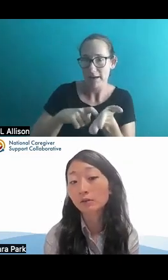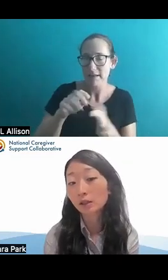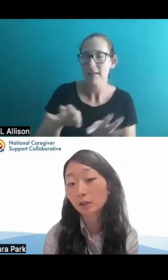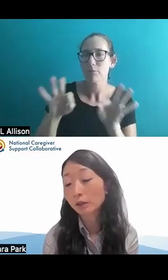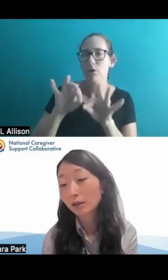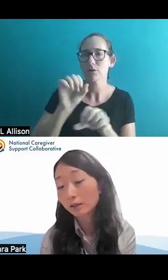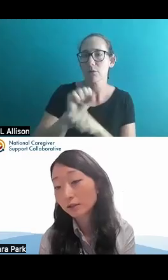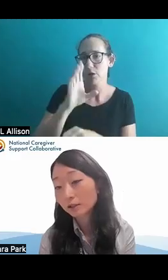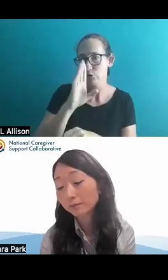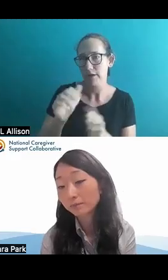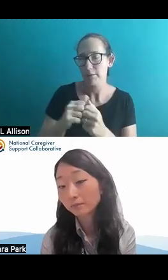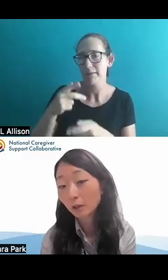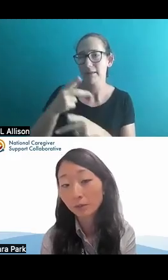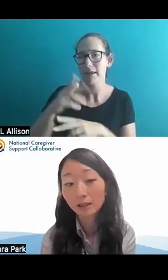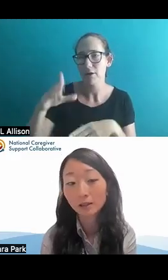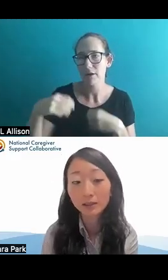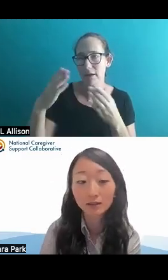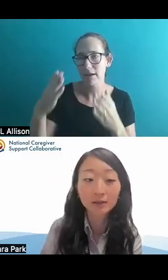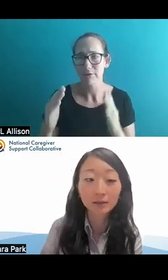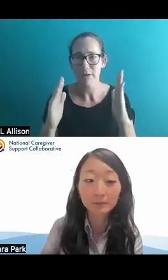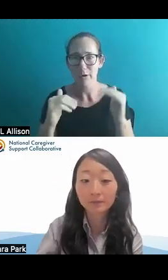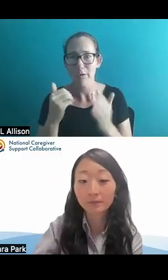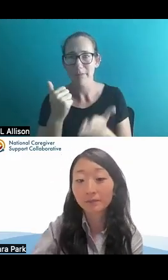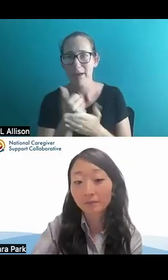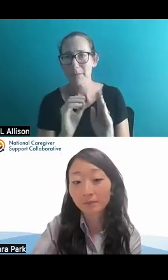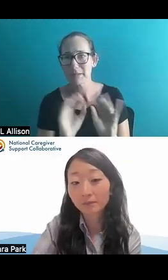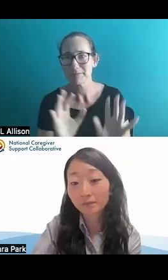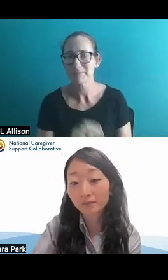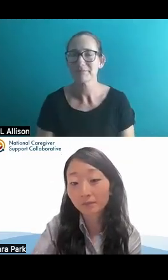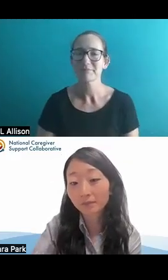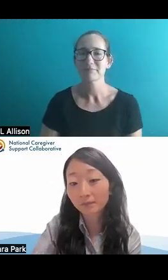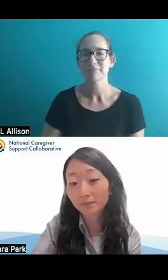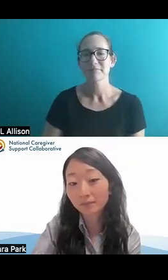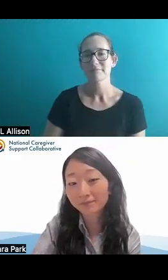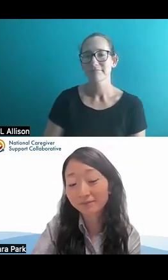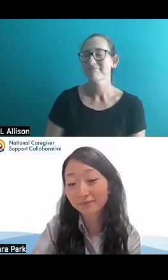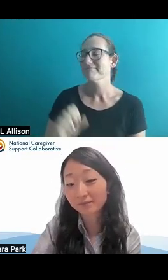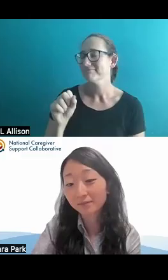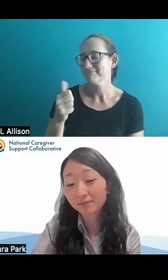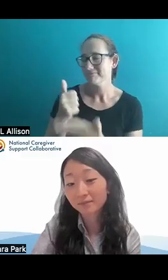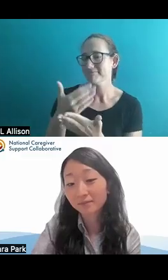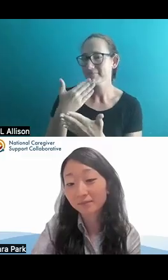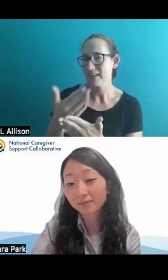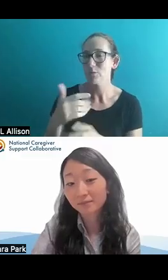directly with caregivers. Hope that helps. It does, thank you. Time constraint certainly seems